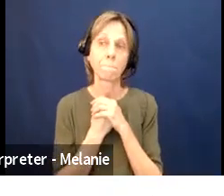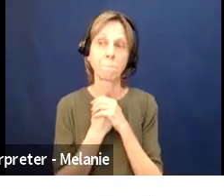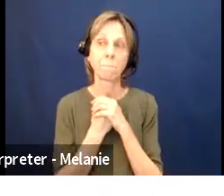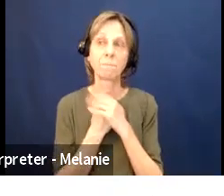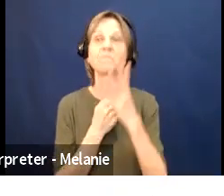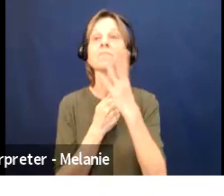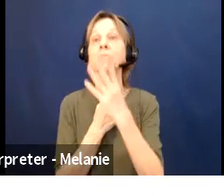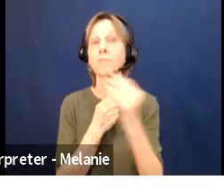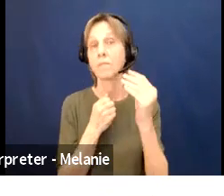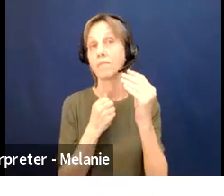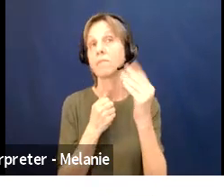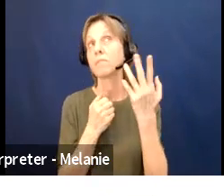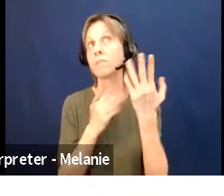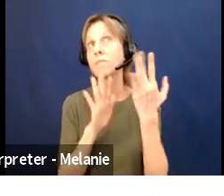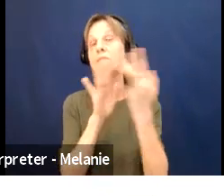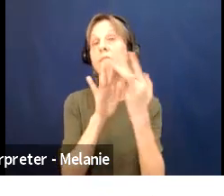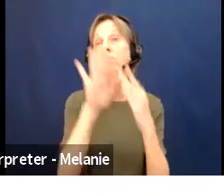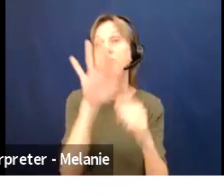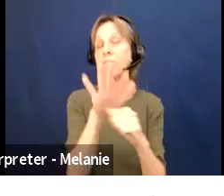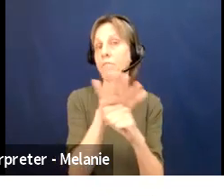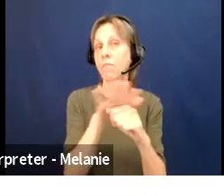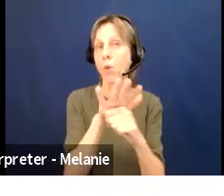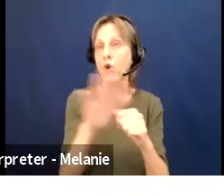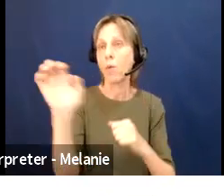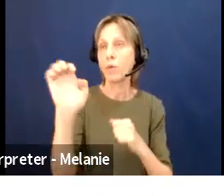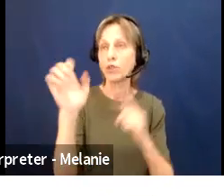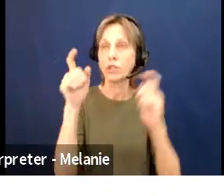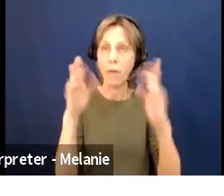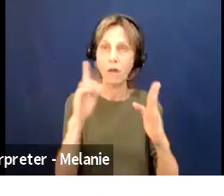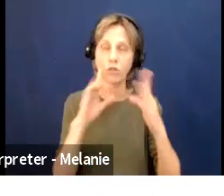contact your local emergency manager for additional information on these programs